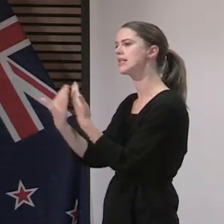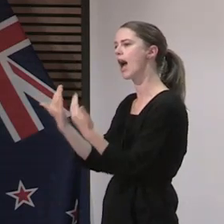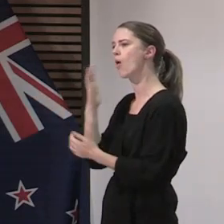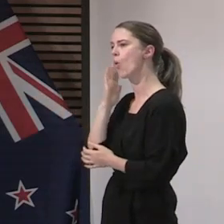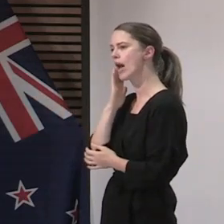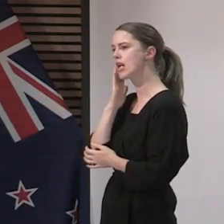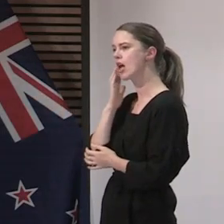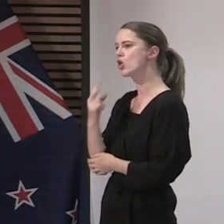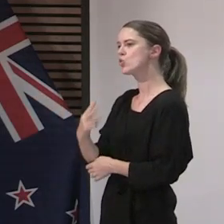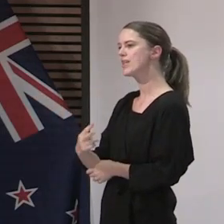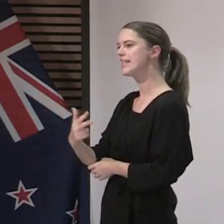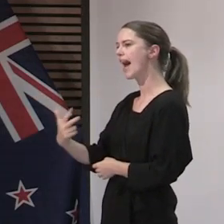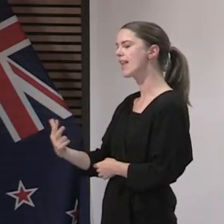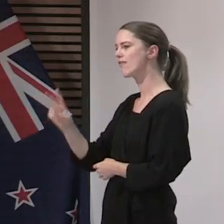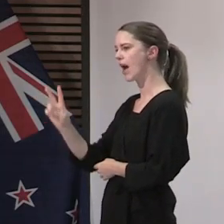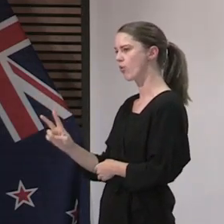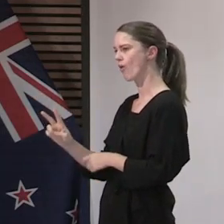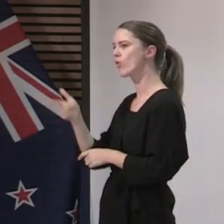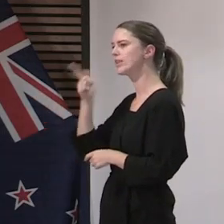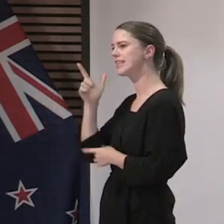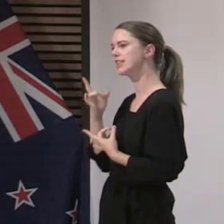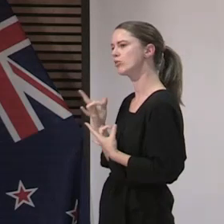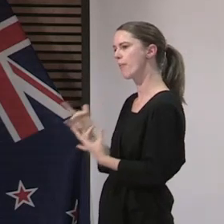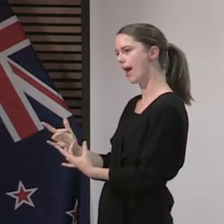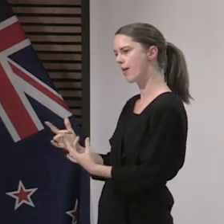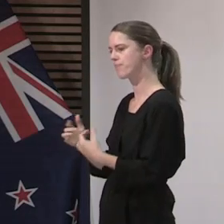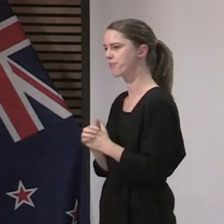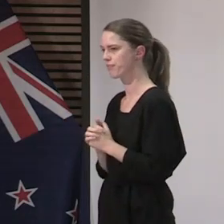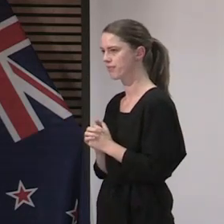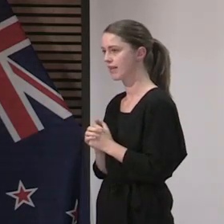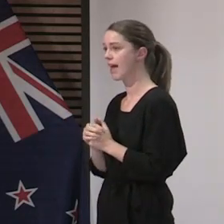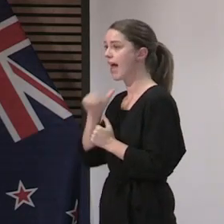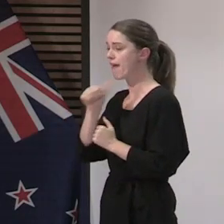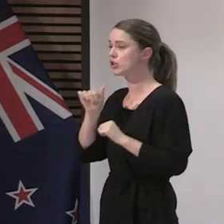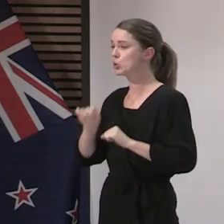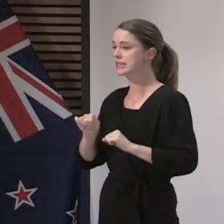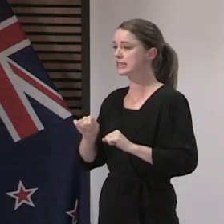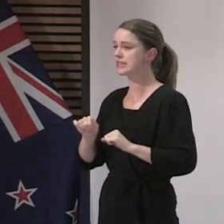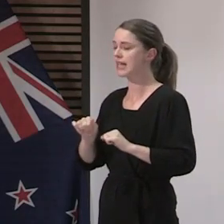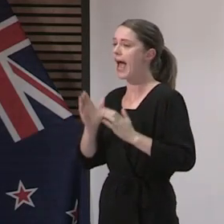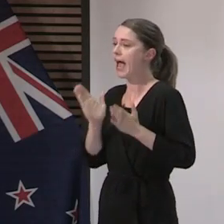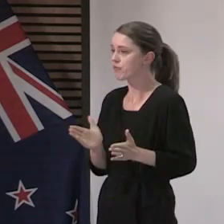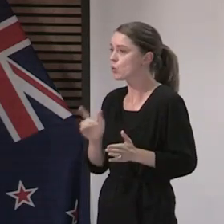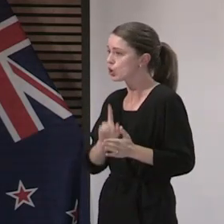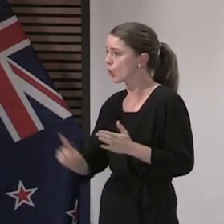be able to reopen for a teacher-only day on 28 April,